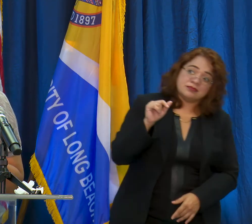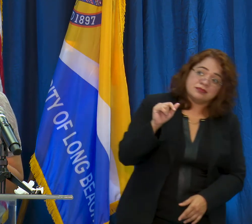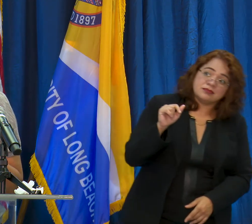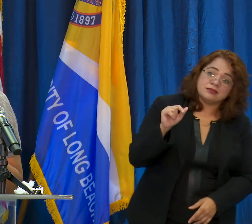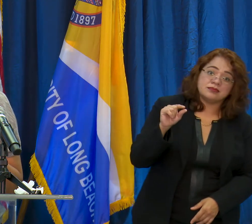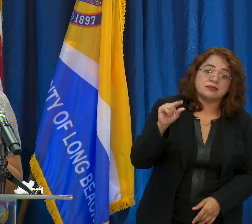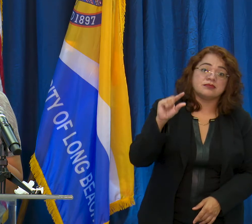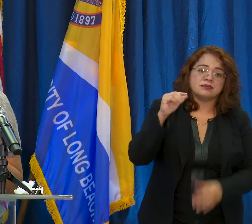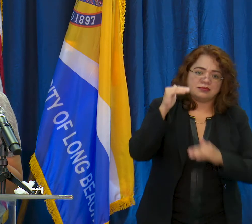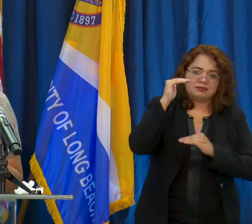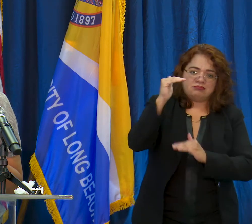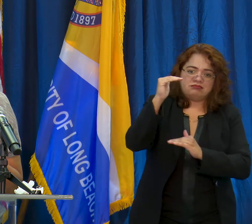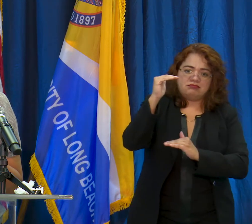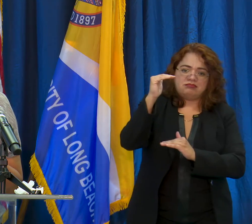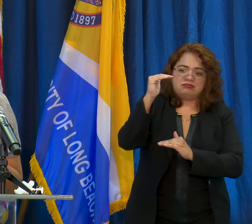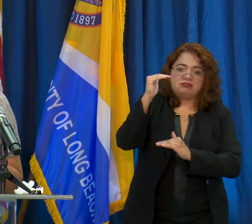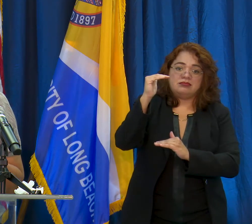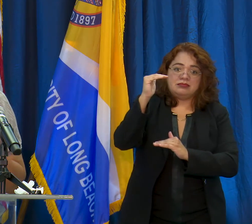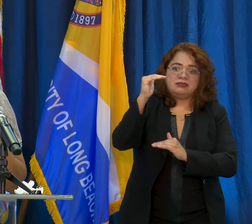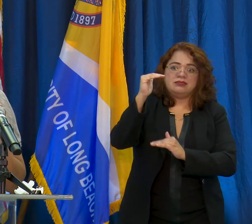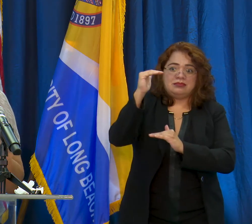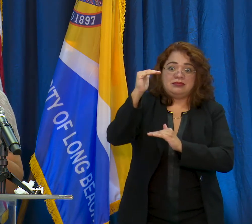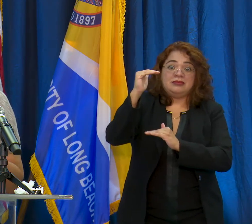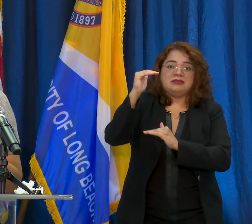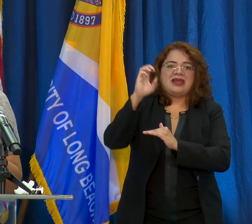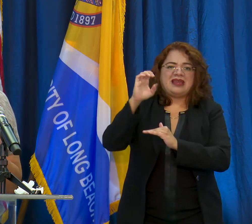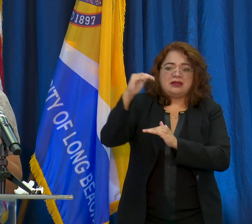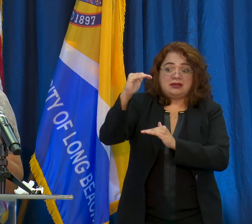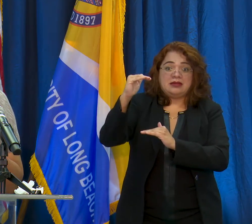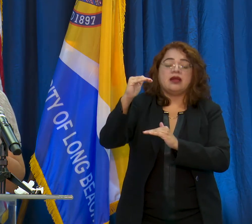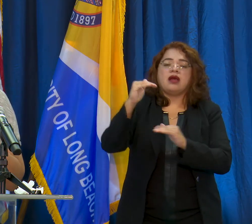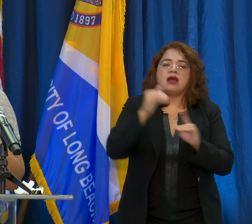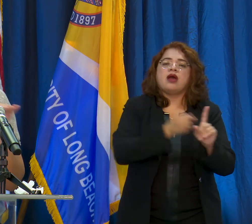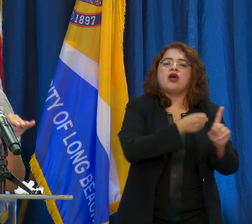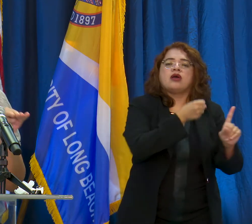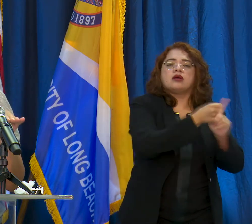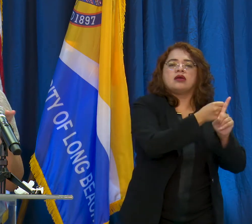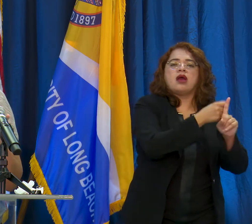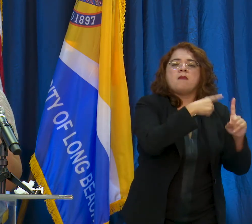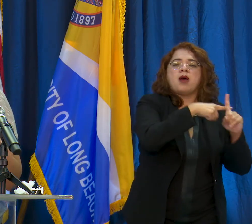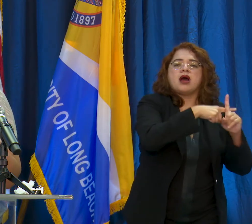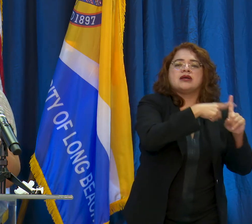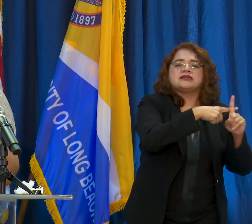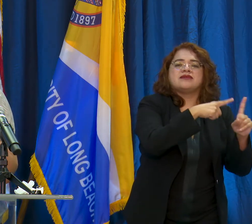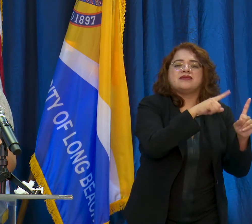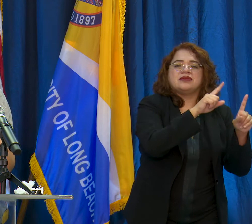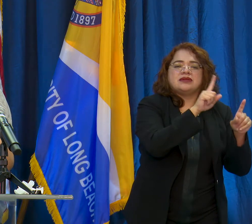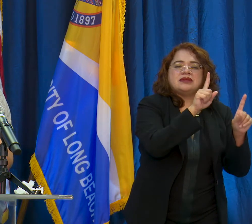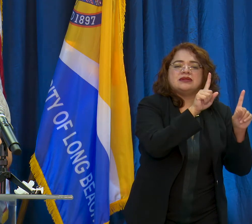trigger a positive test. So it could be that as you're going through your 14